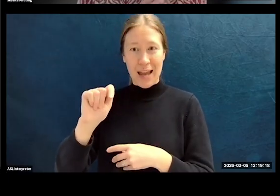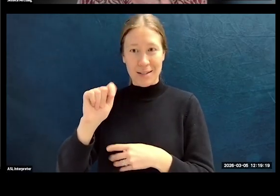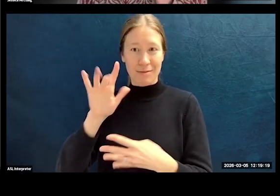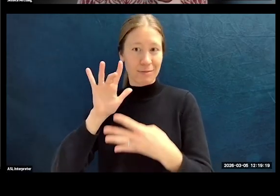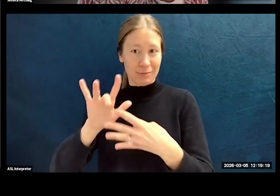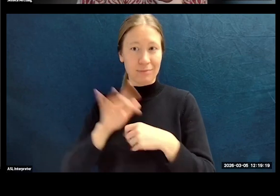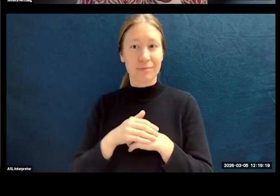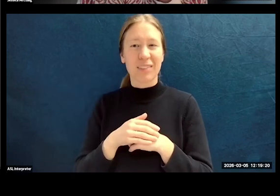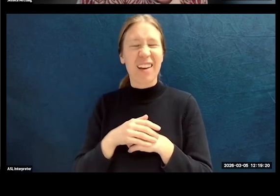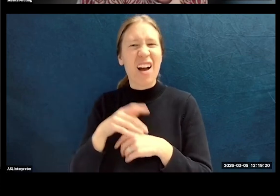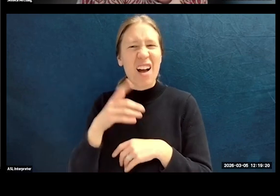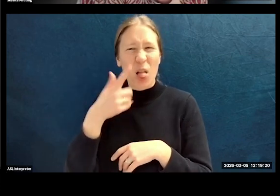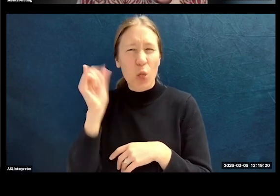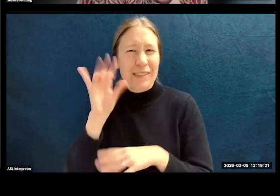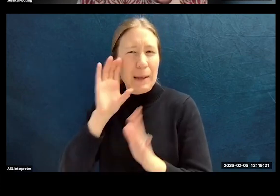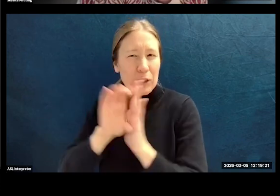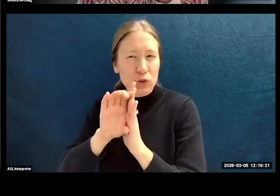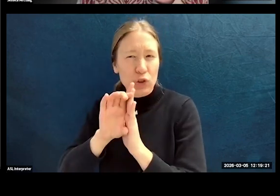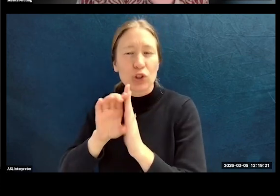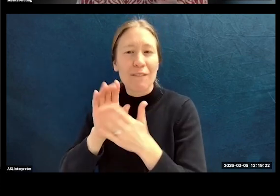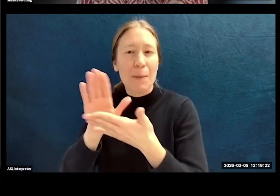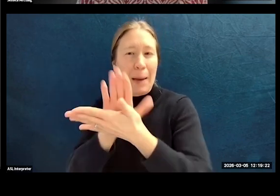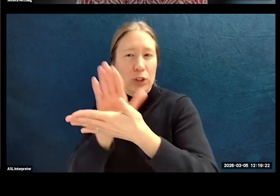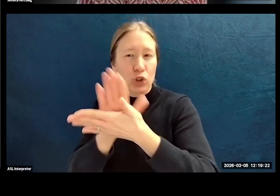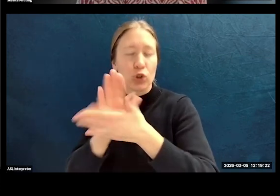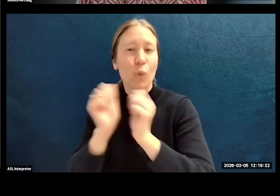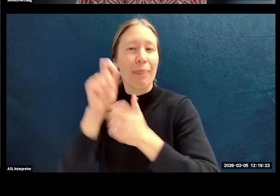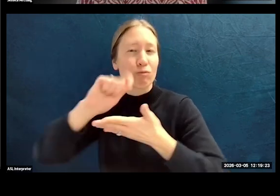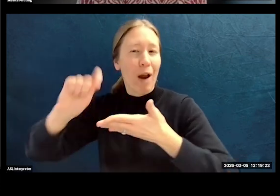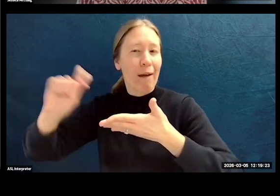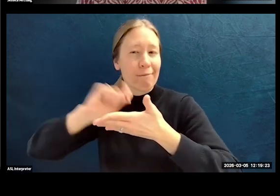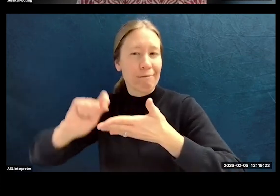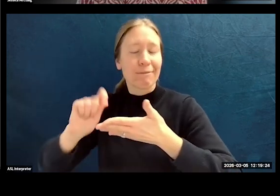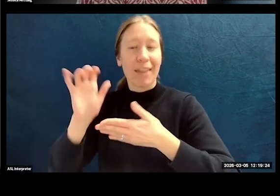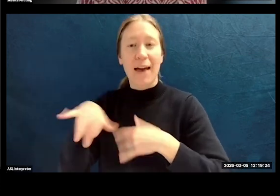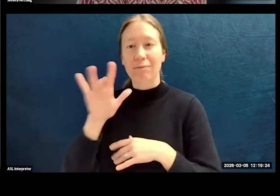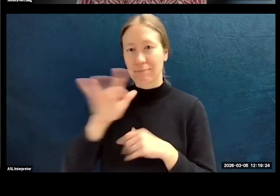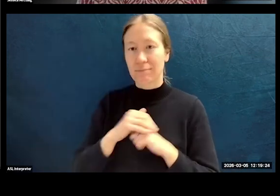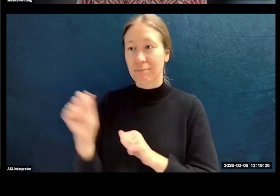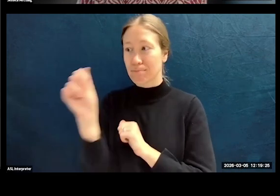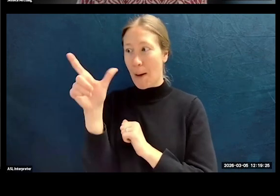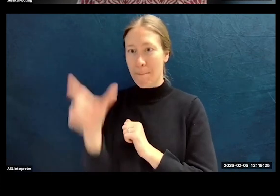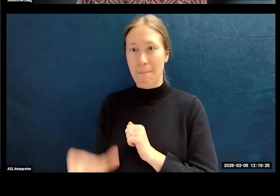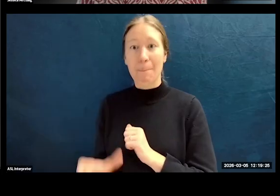there's an icon next to it. So I'm gonna open this up and if OCR has been successful, there will be content in this document.